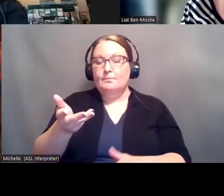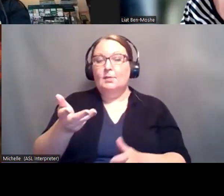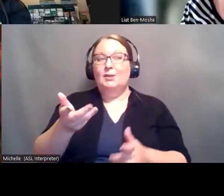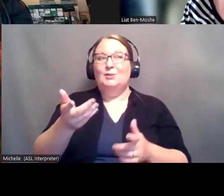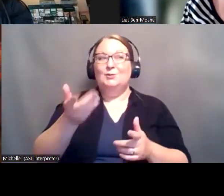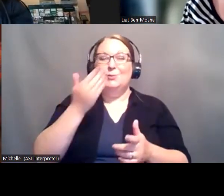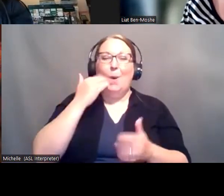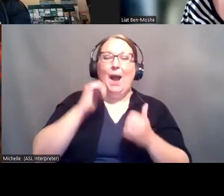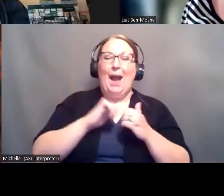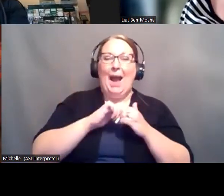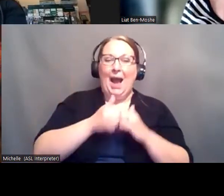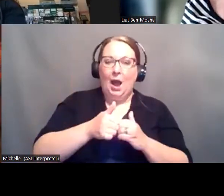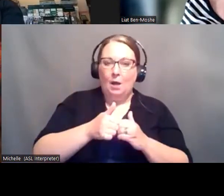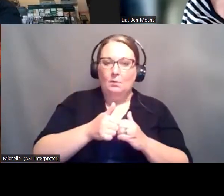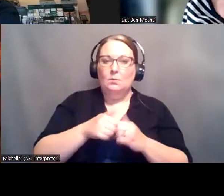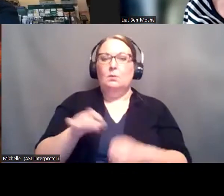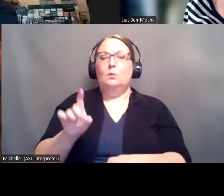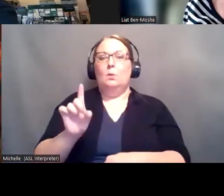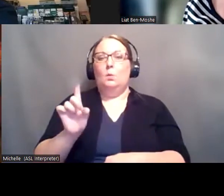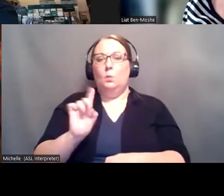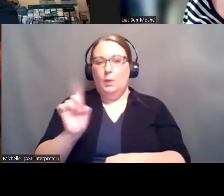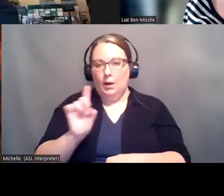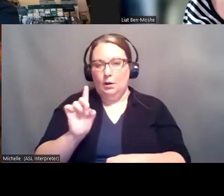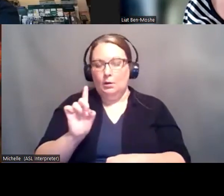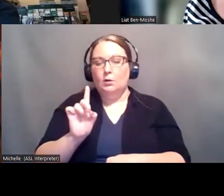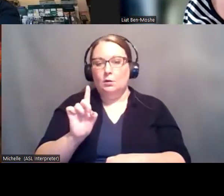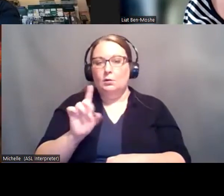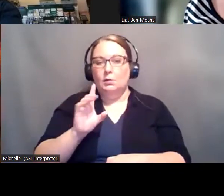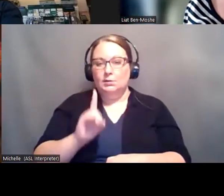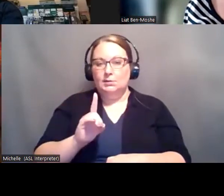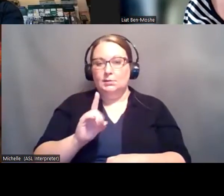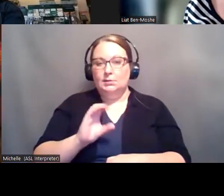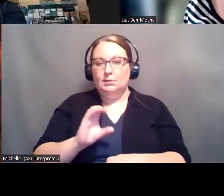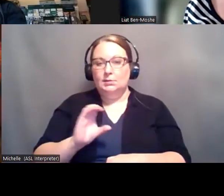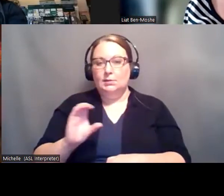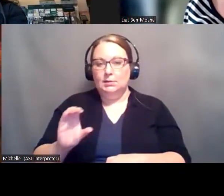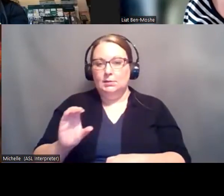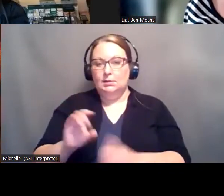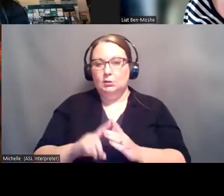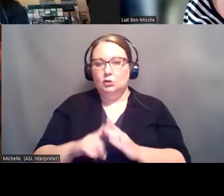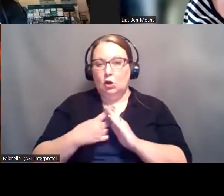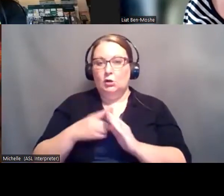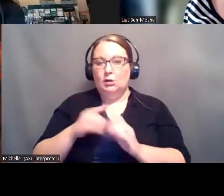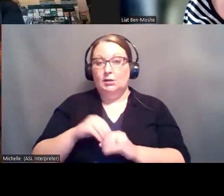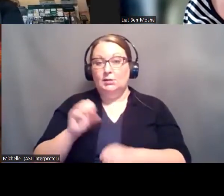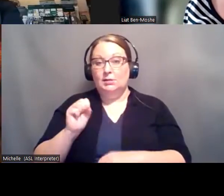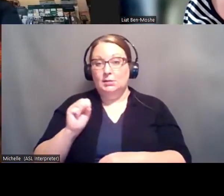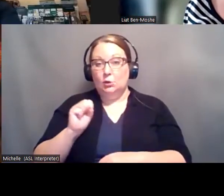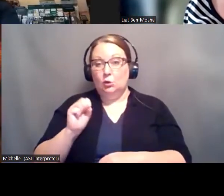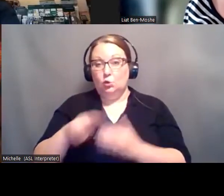and where of the DCCC in Syracuse because one model